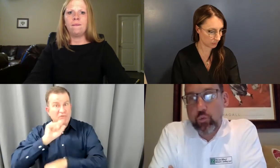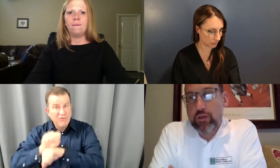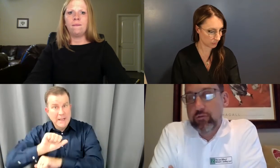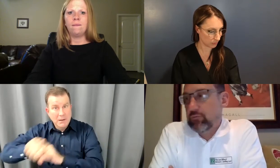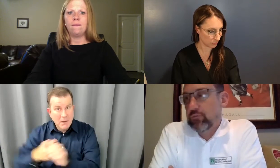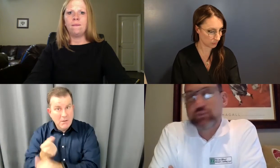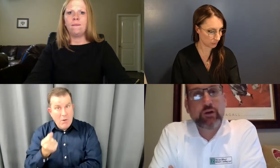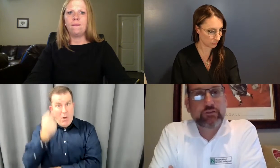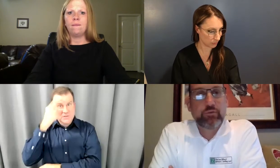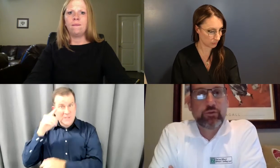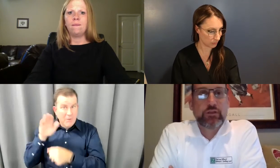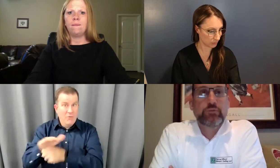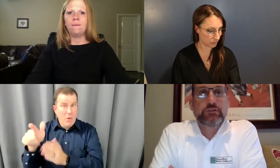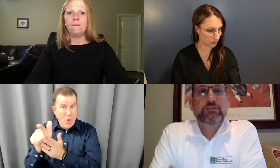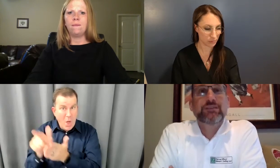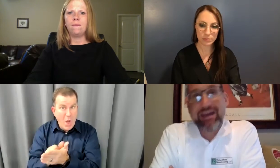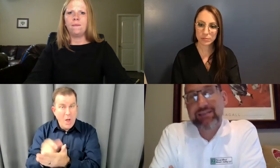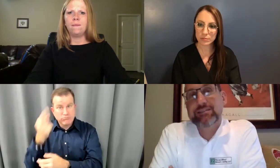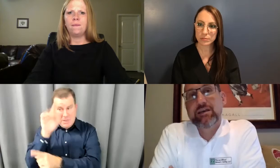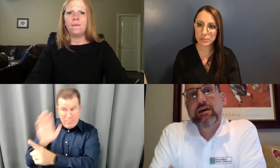or what responsibility, the business has,